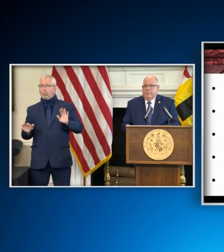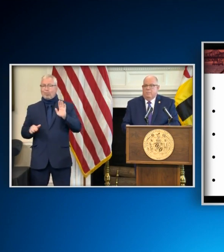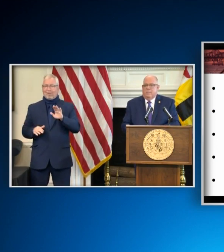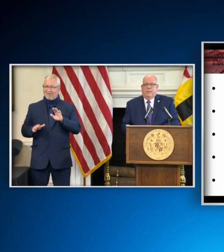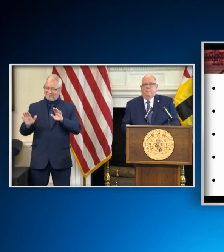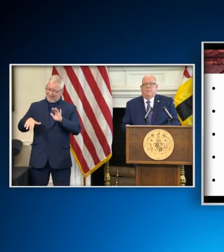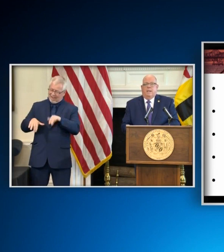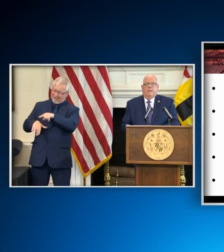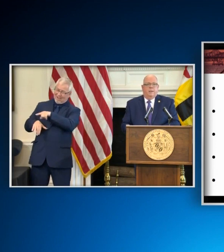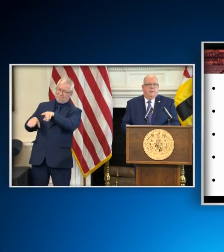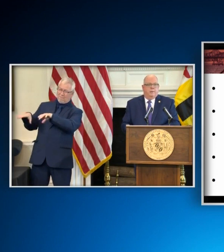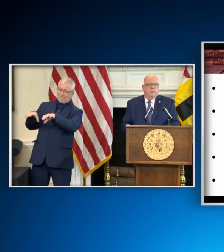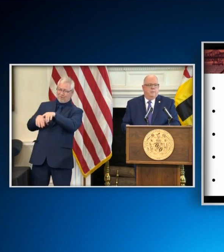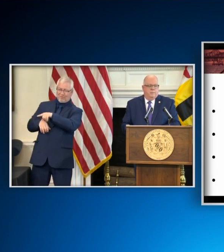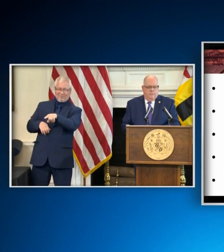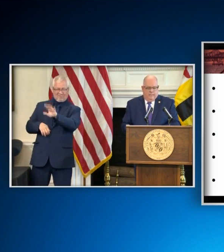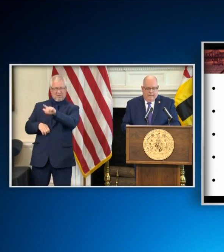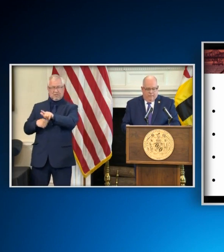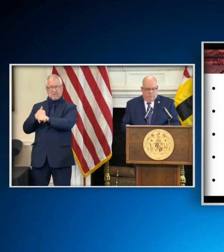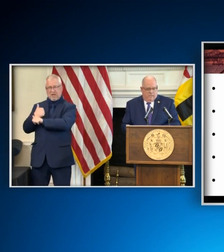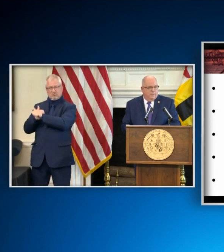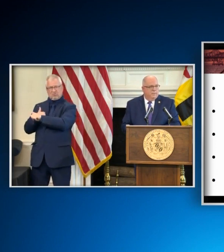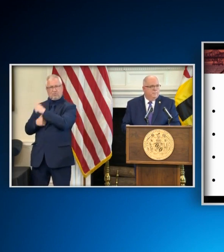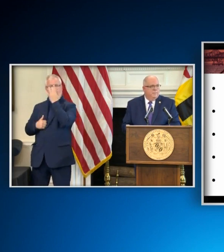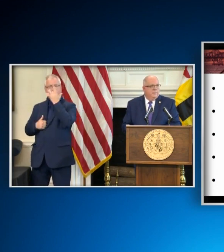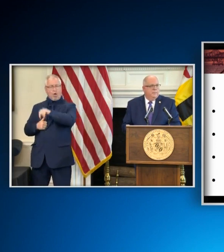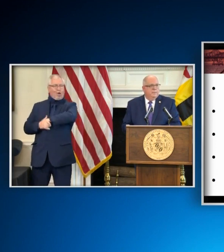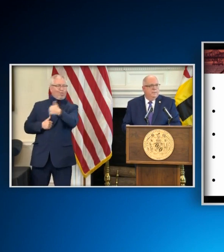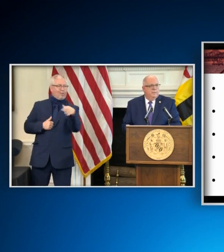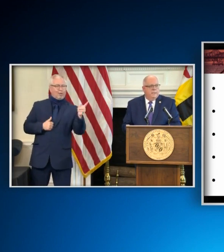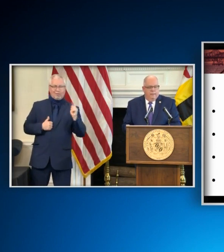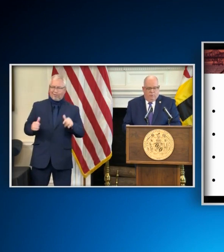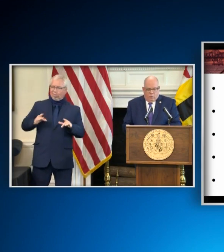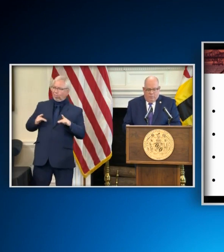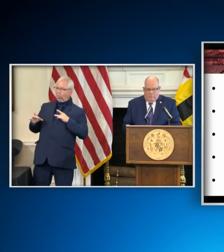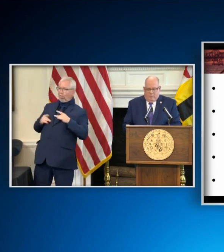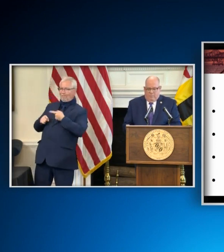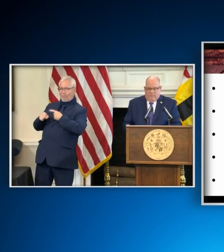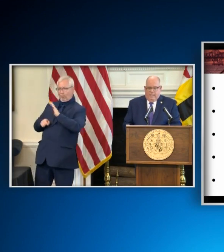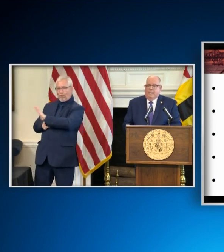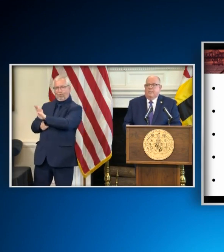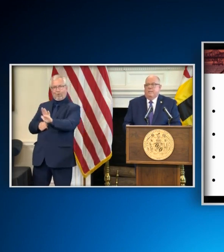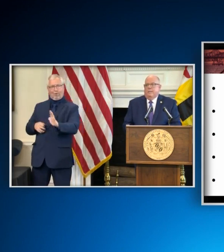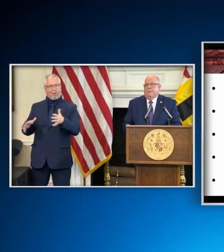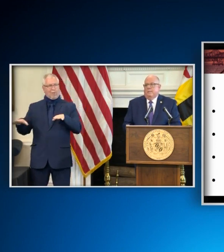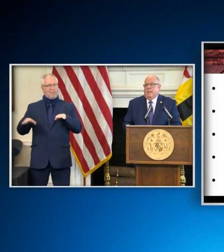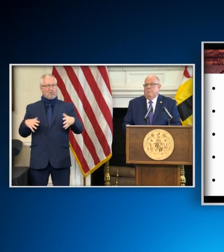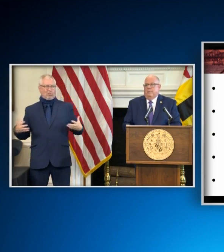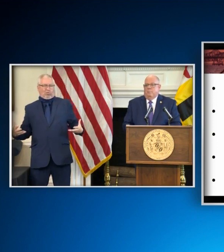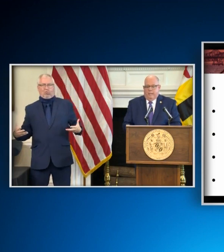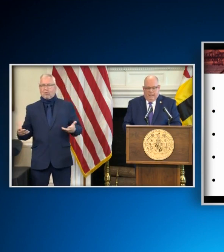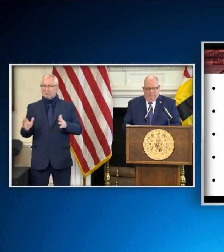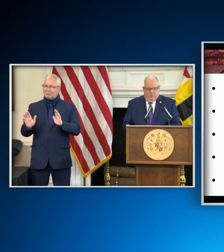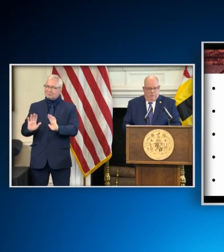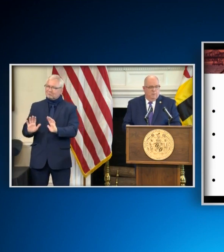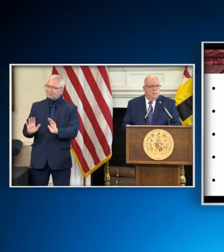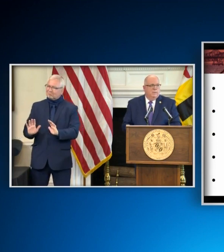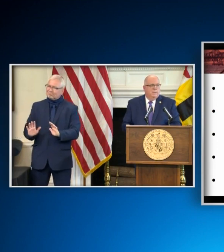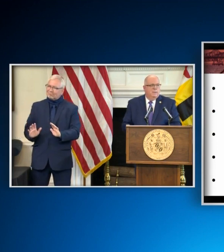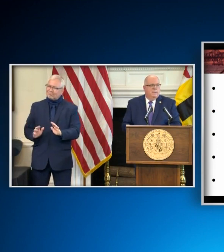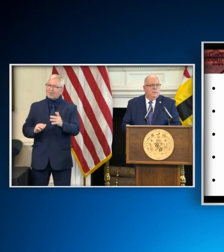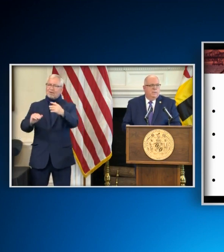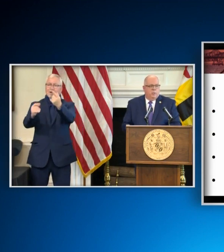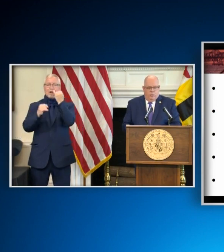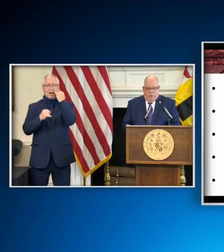WHO ARE ACTING RECKLESSLY, AND HIS ACTIONS ARE NEEDLESSLY PUTTING THEMSELVES AND OTHERS AT RISK.